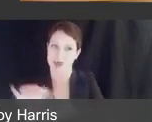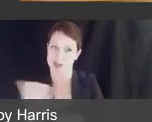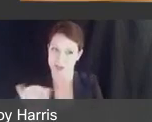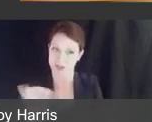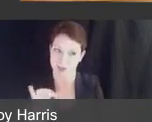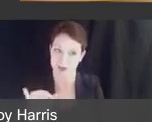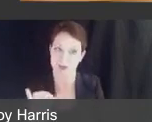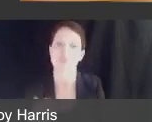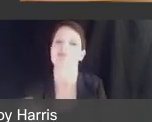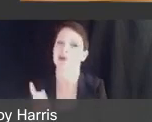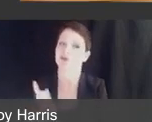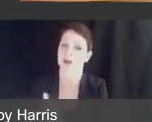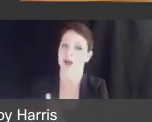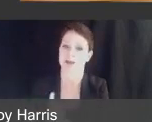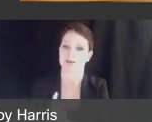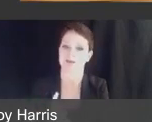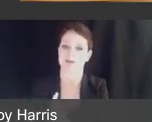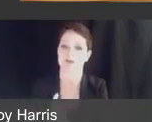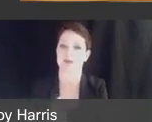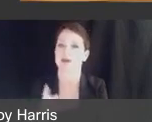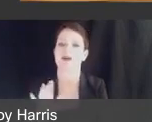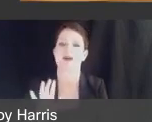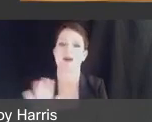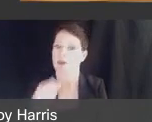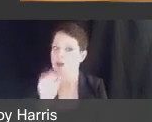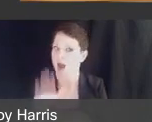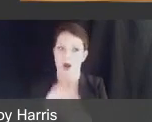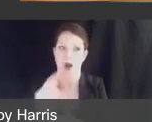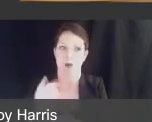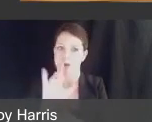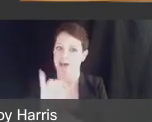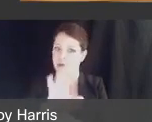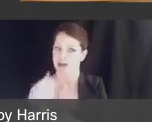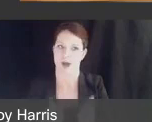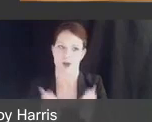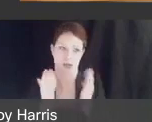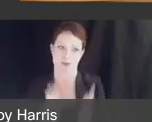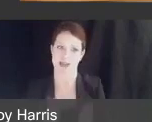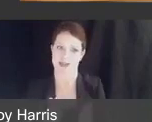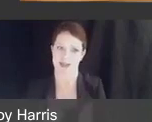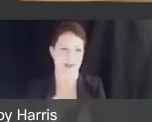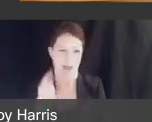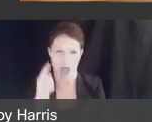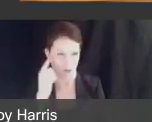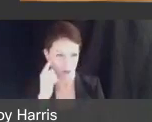[Commissioner Arkoosh] Right. So those are not all Montgomery County residents, I don't believe. I believe those